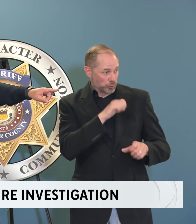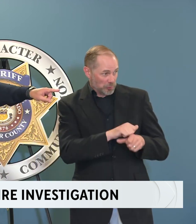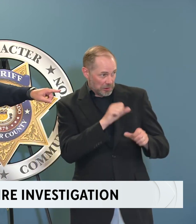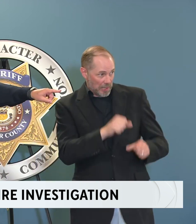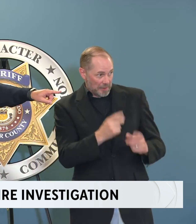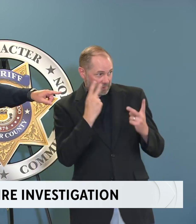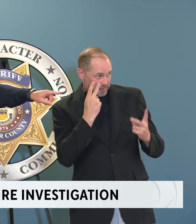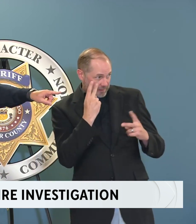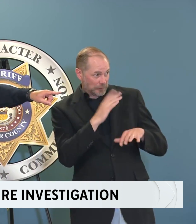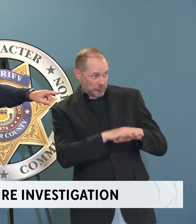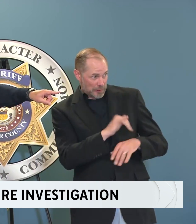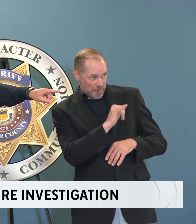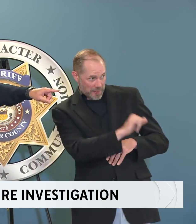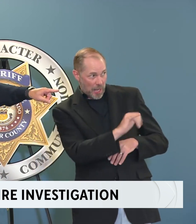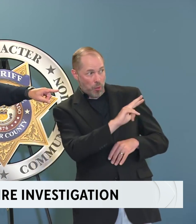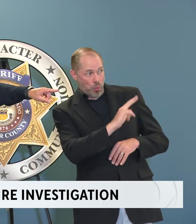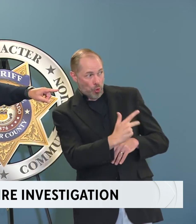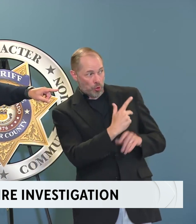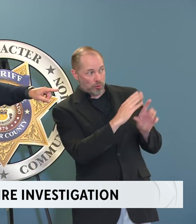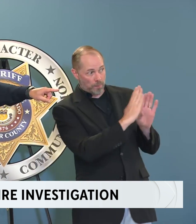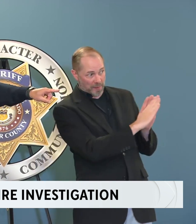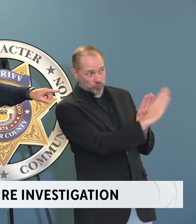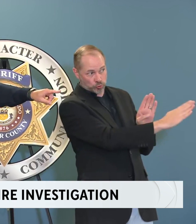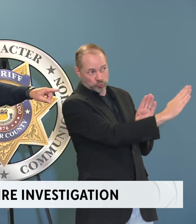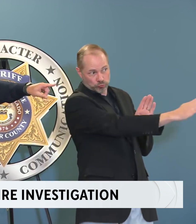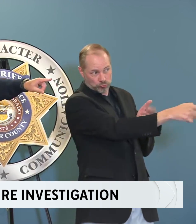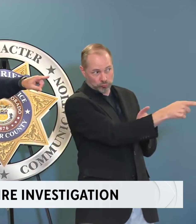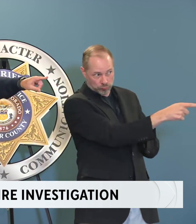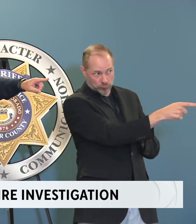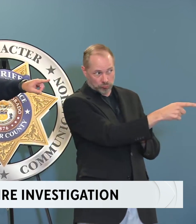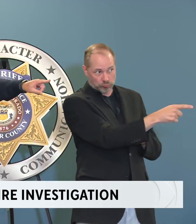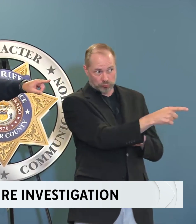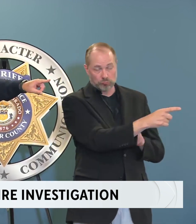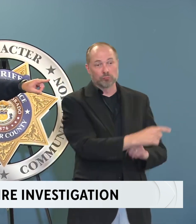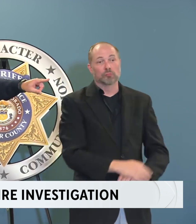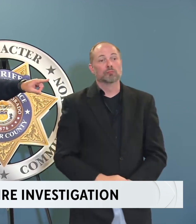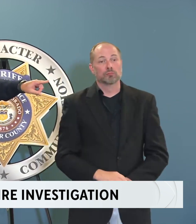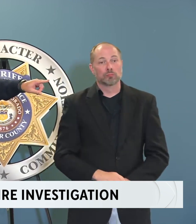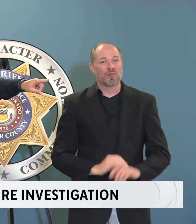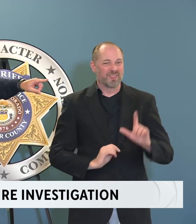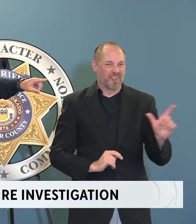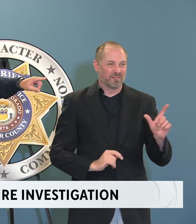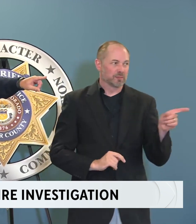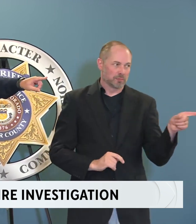THERE WAS A LARGE WATER SOURCE ON THE PROPERTY, WHICH CAN